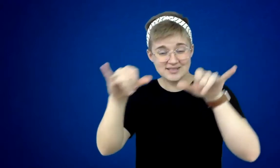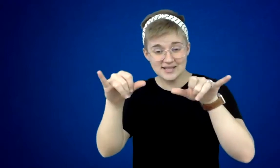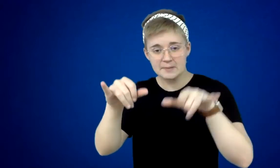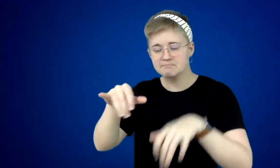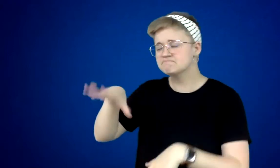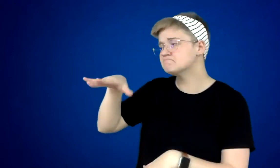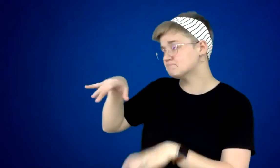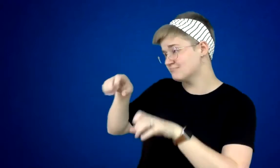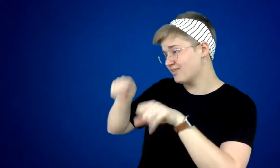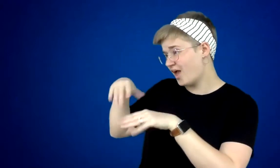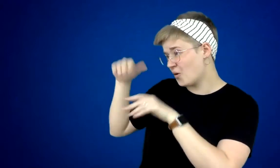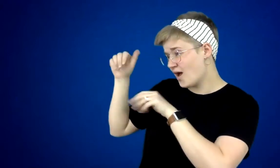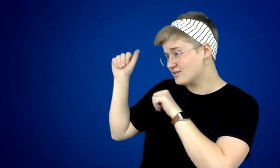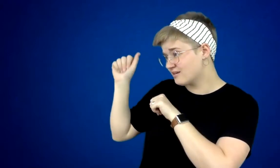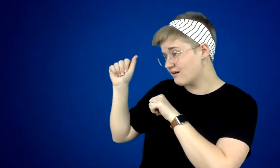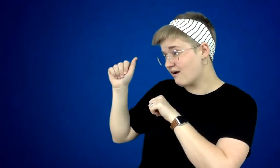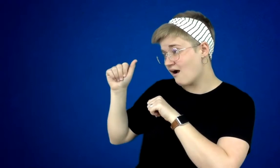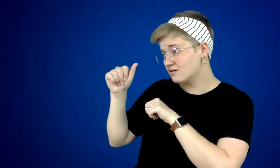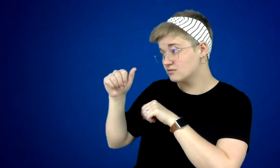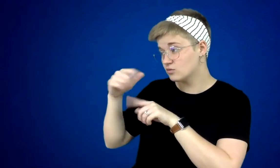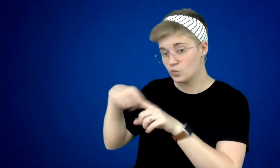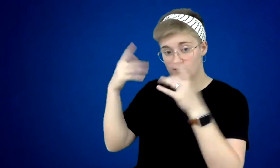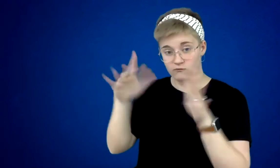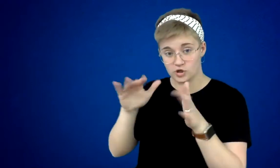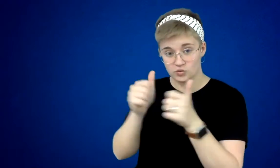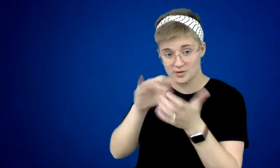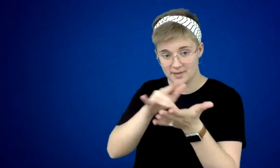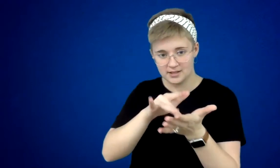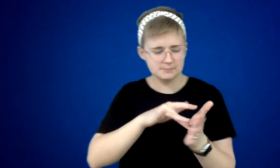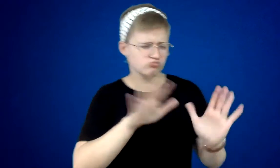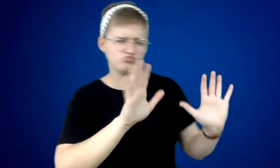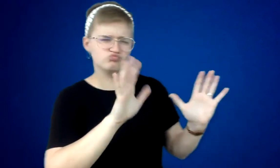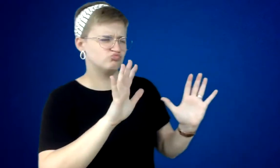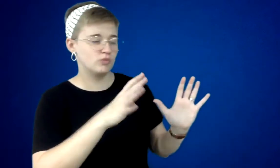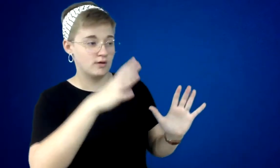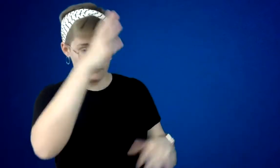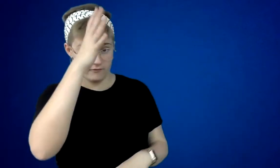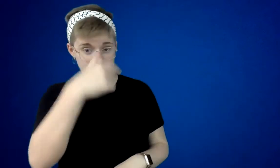“Naw,” his father said. “I don’t want that medicine rained off you. It cost too much.”